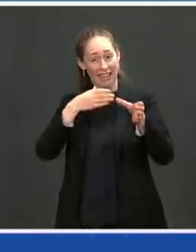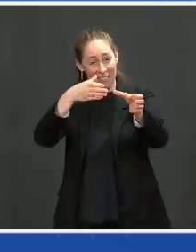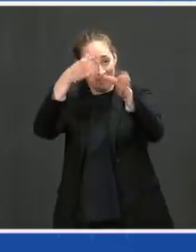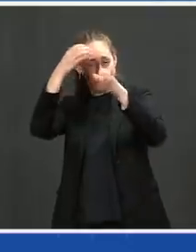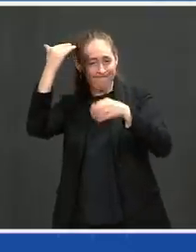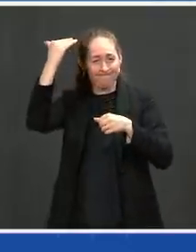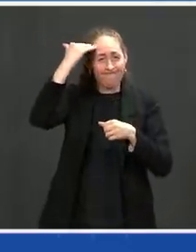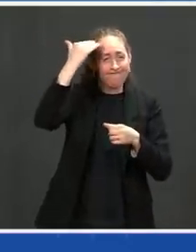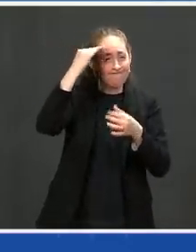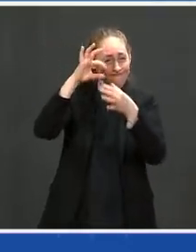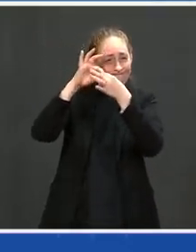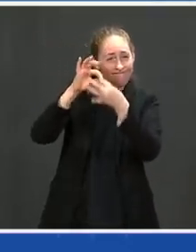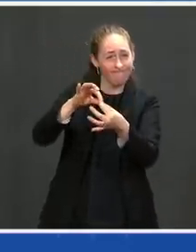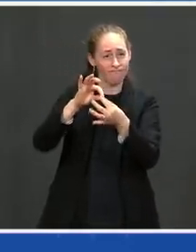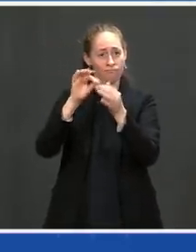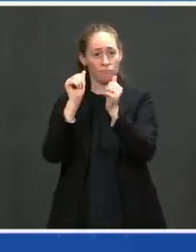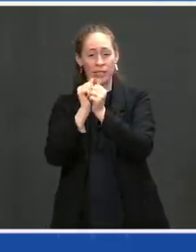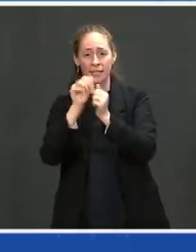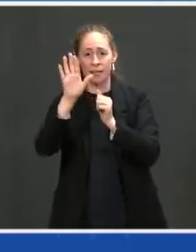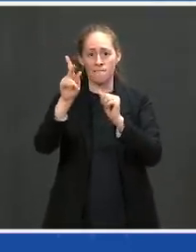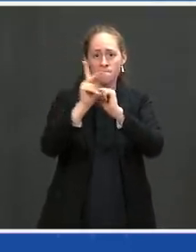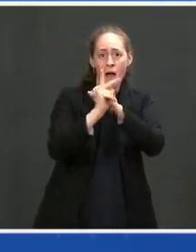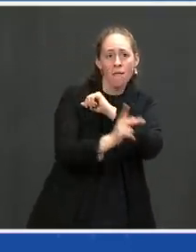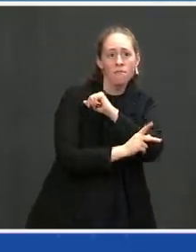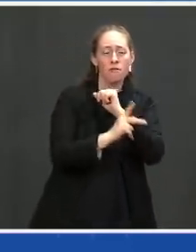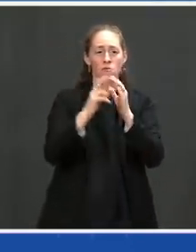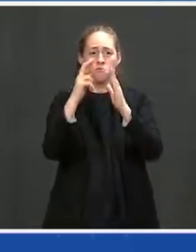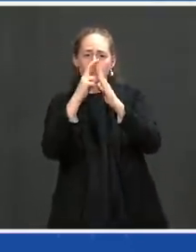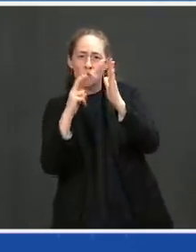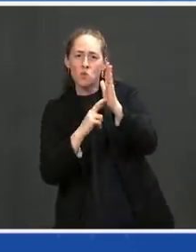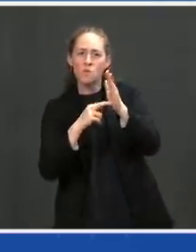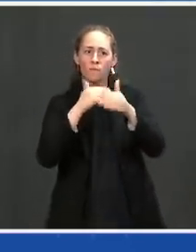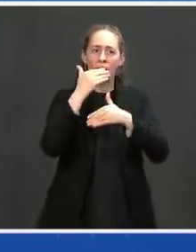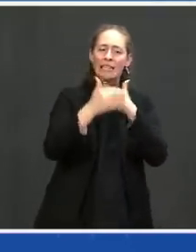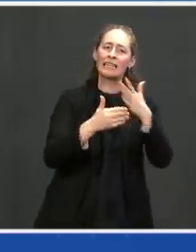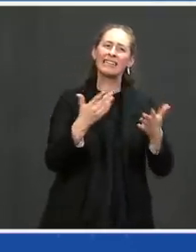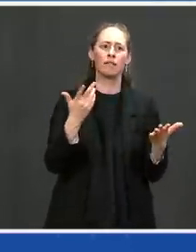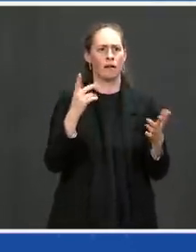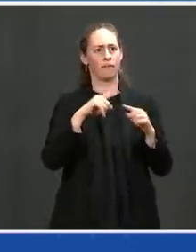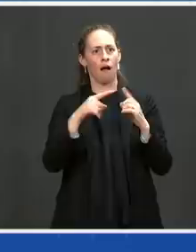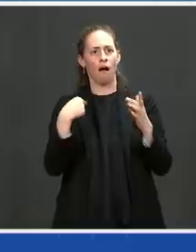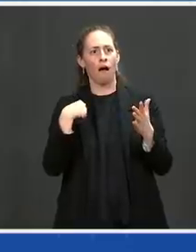But our preoccupation with the filibuster is totally legitimate, but in the meantime,